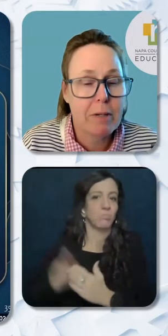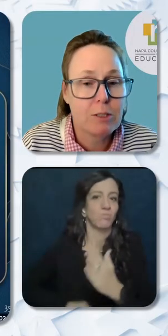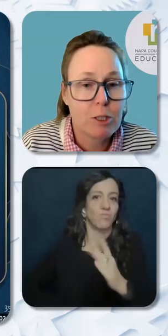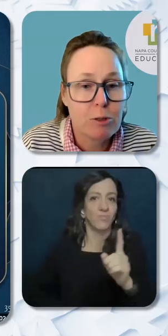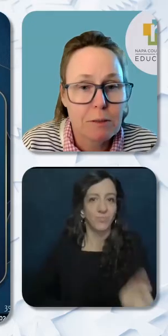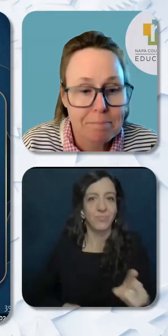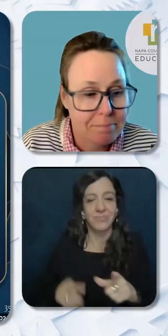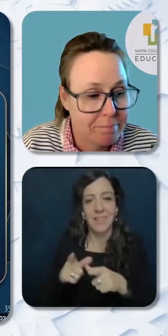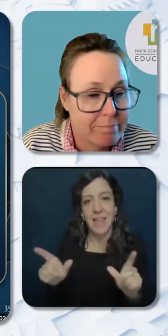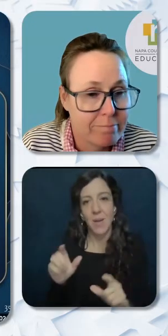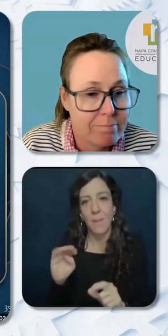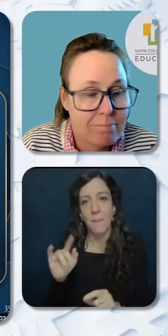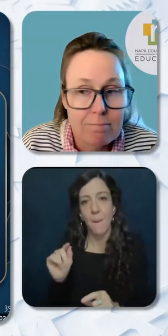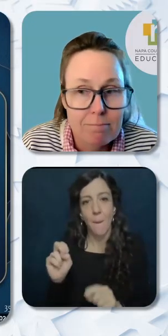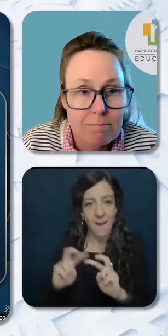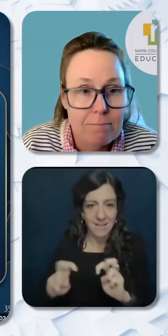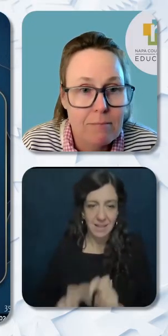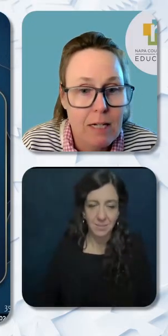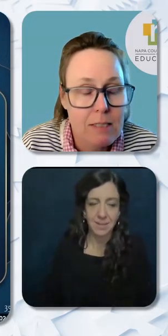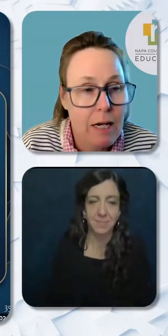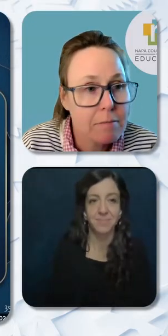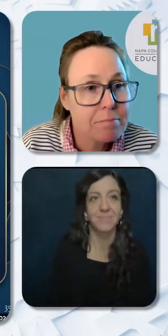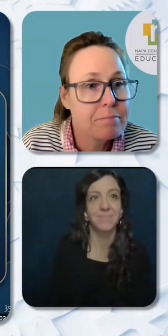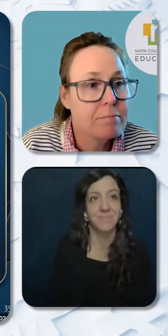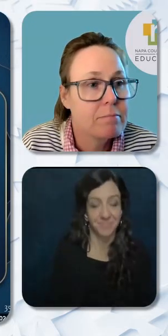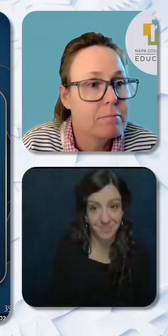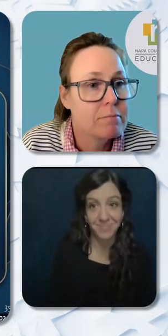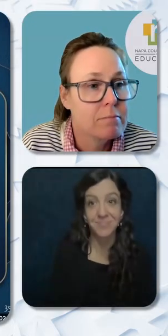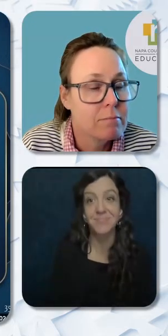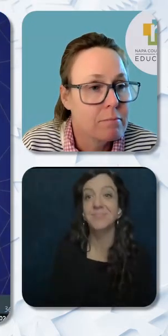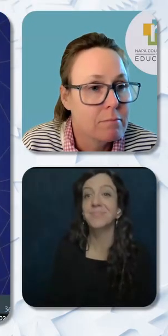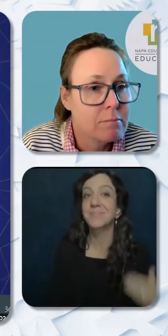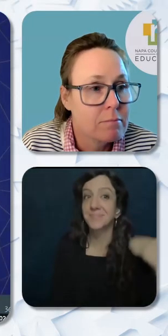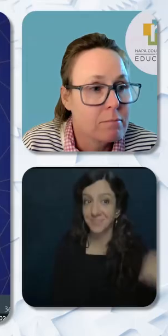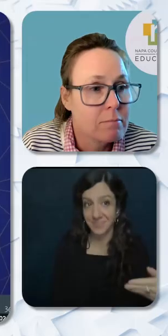language milestones. Next slide.